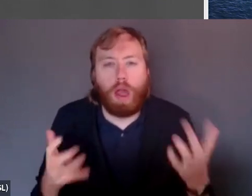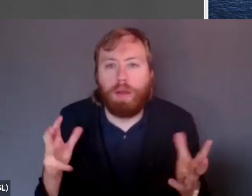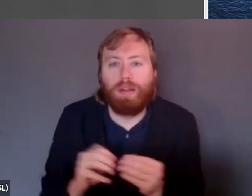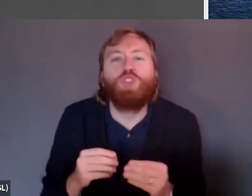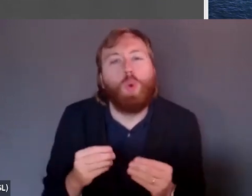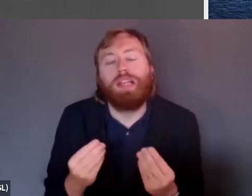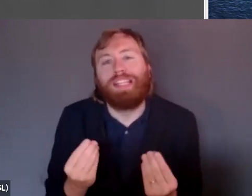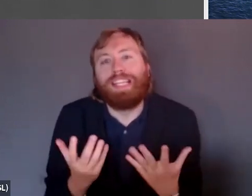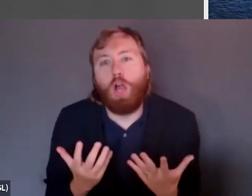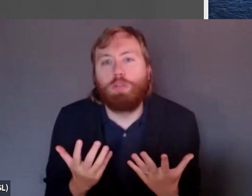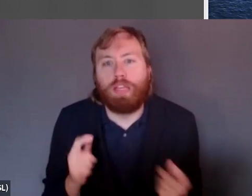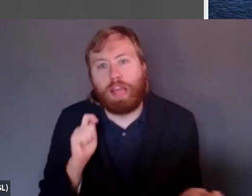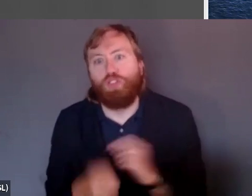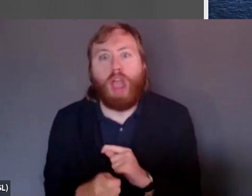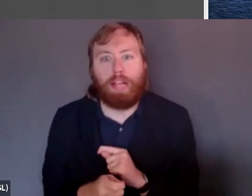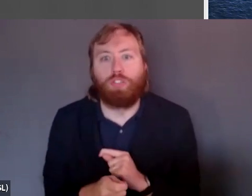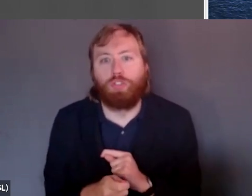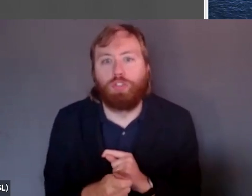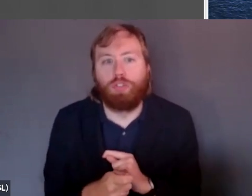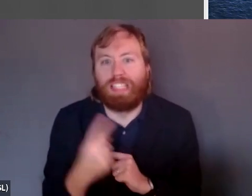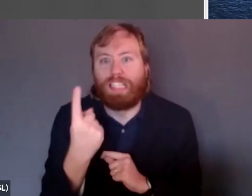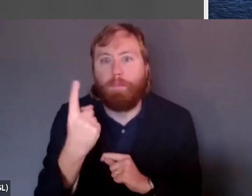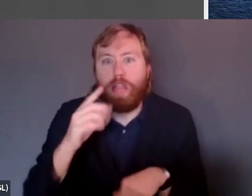and then it also tells the user what that click did.